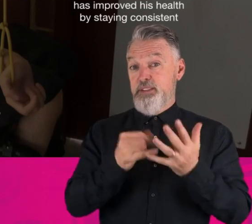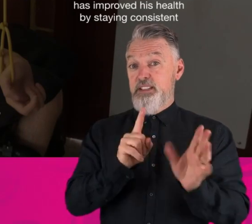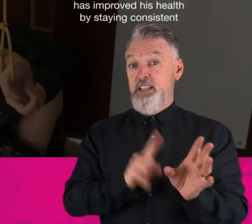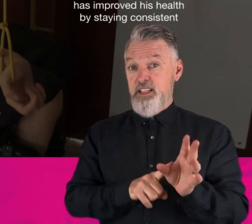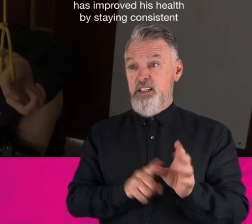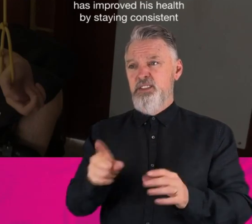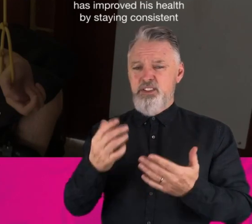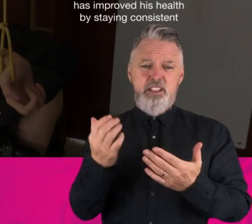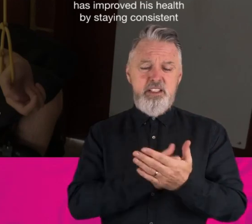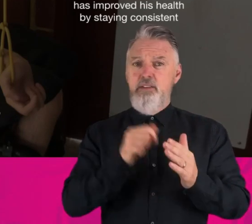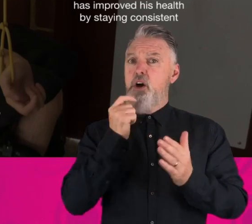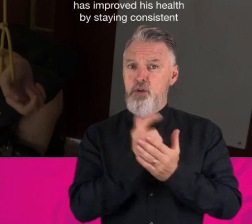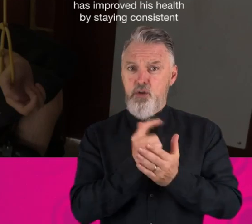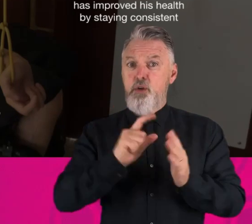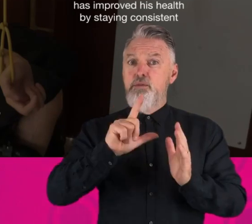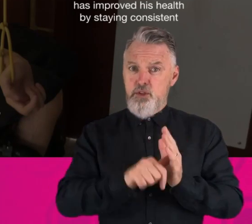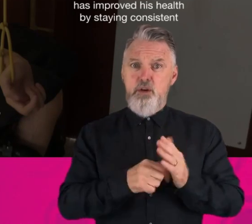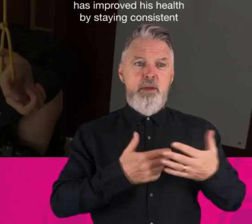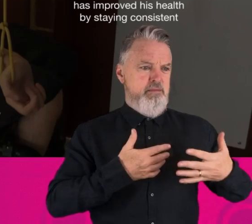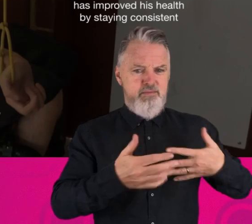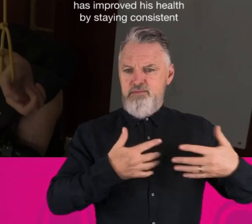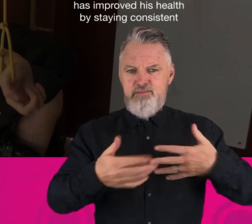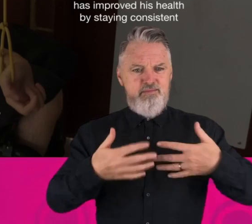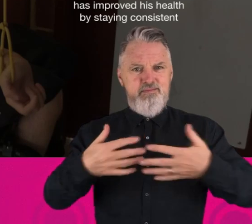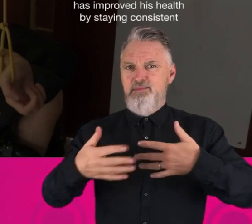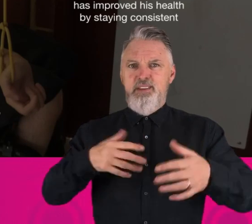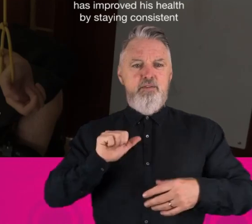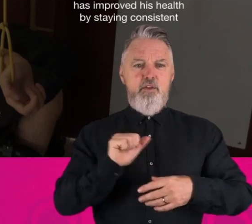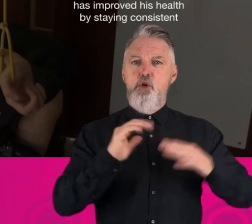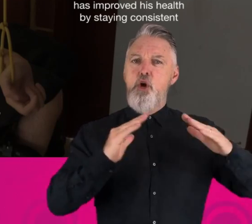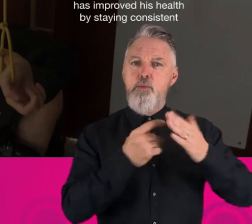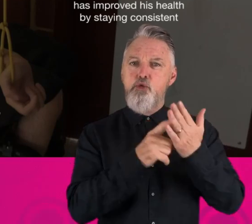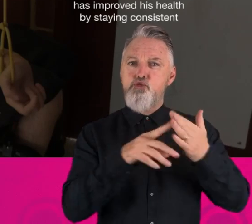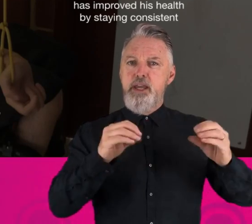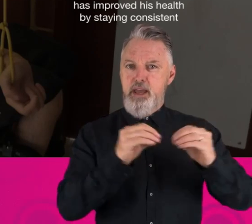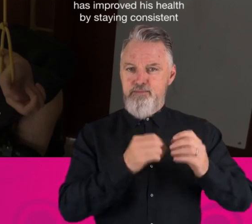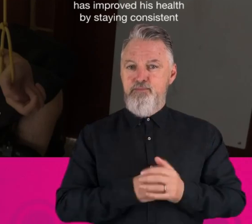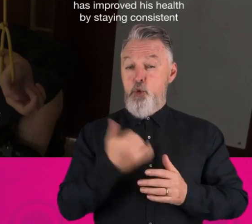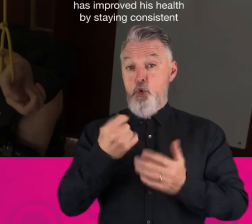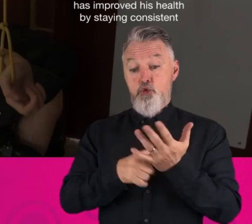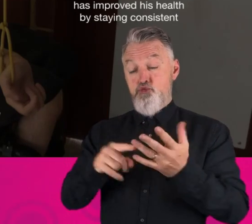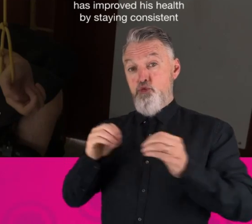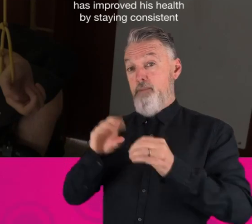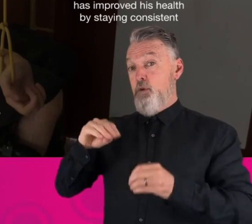using Maslow to educate and manage her carer team around her home rehab needs. Robert from from Melbourne has saved money